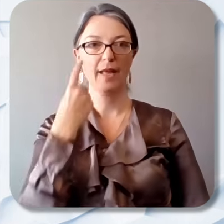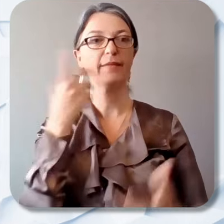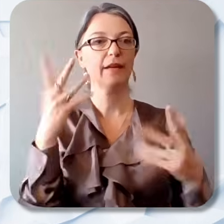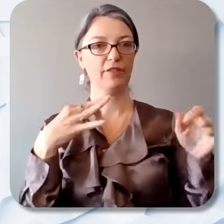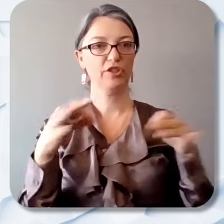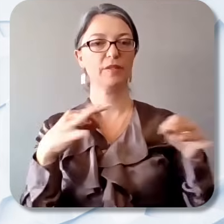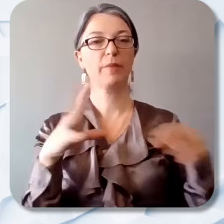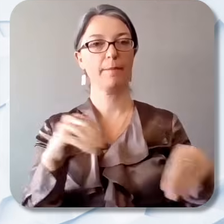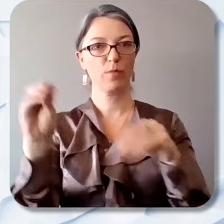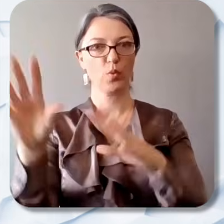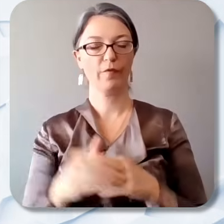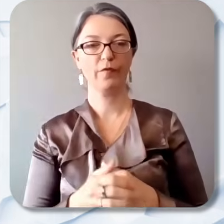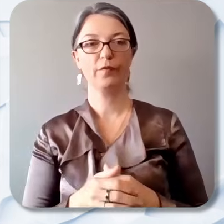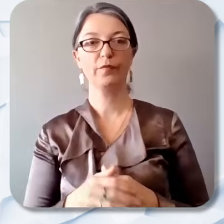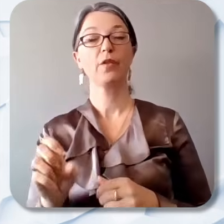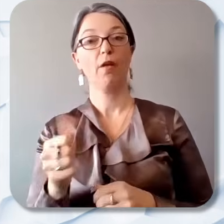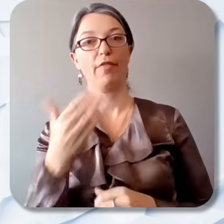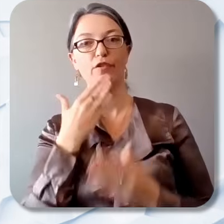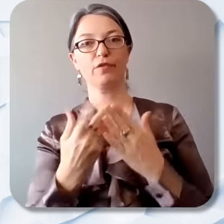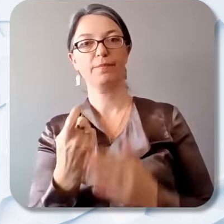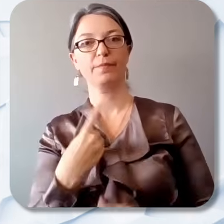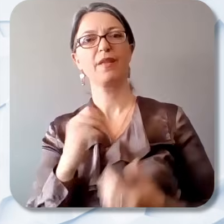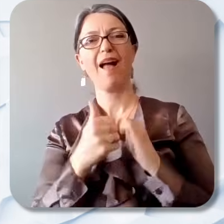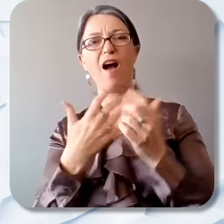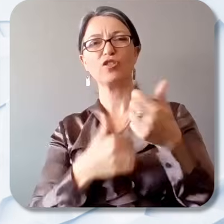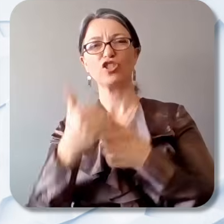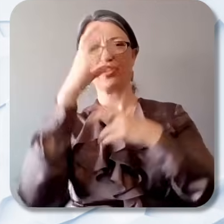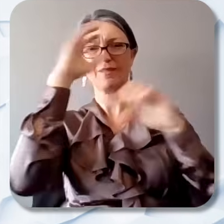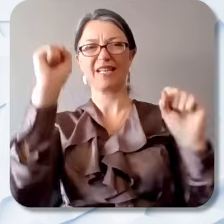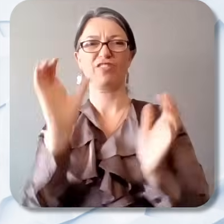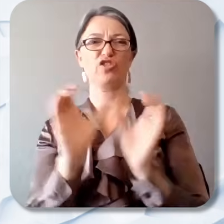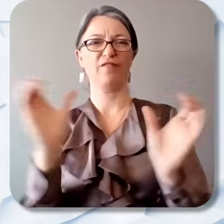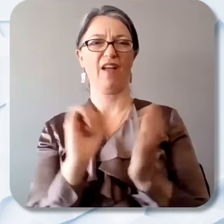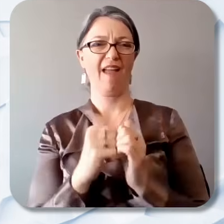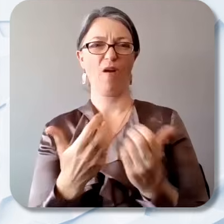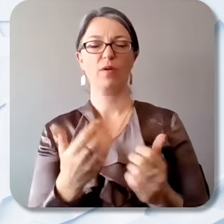Okay, so here's a good one. How does the superintendent certify? Just like with CALPADs?